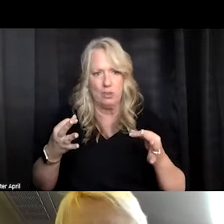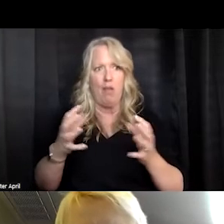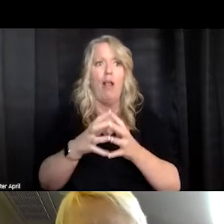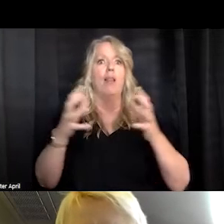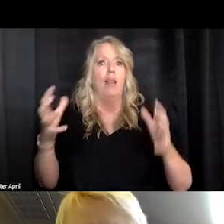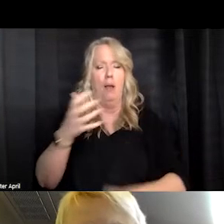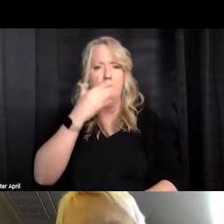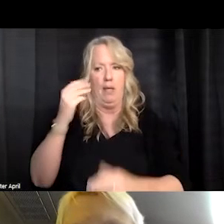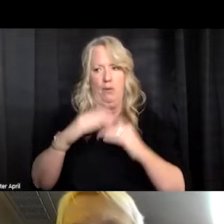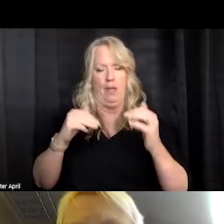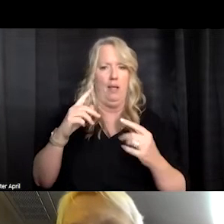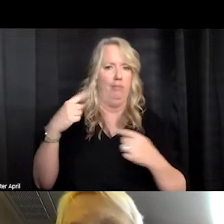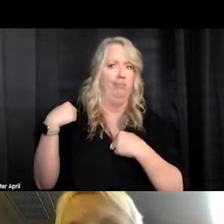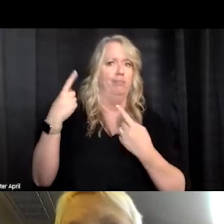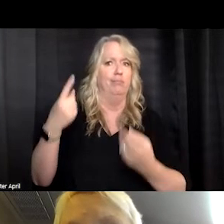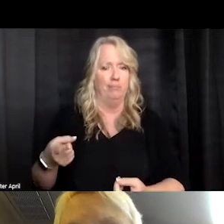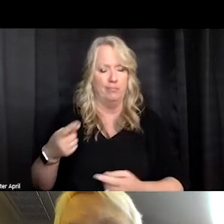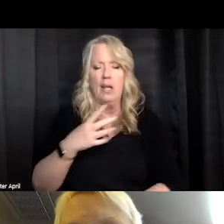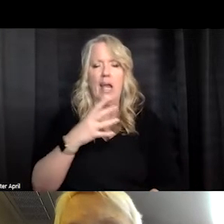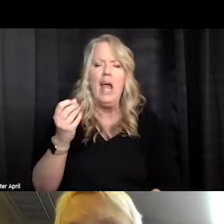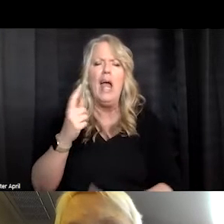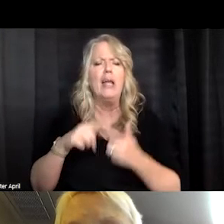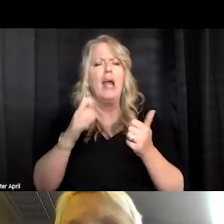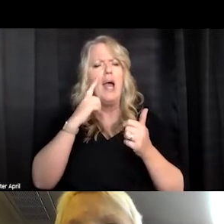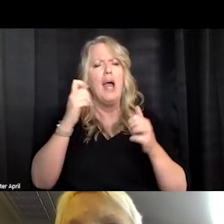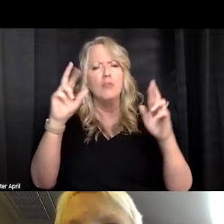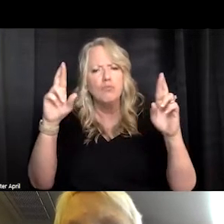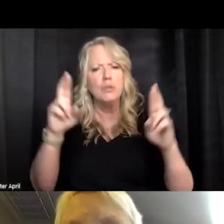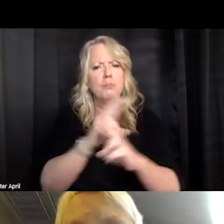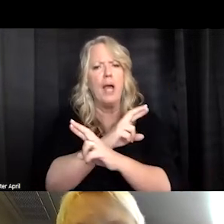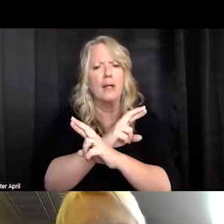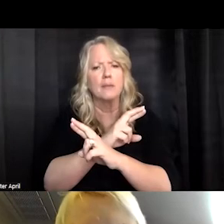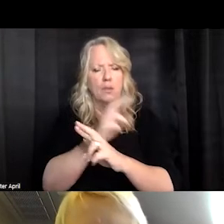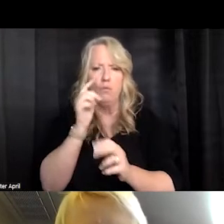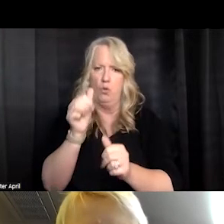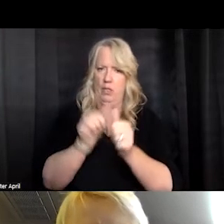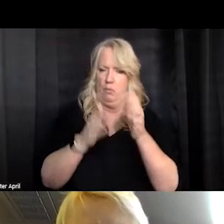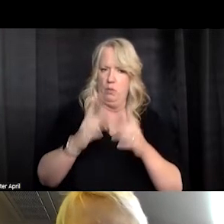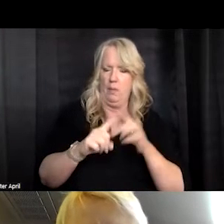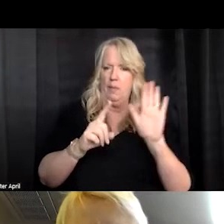WE ALL NEED TO DO SHARED DECISION MAKING A LOT BETTER THAN WE HAVE BEEN DOING. AND,